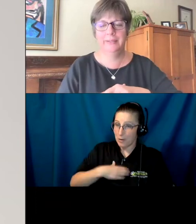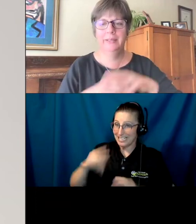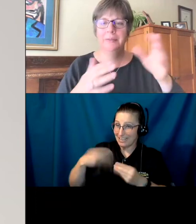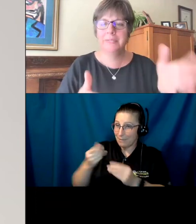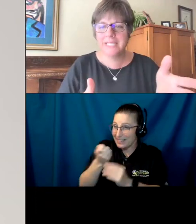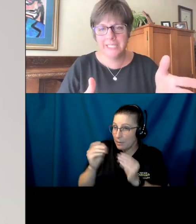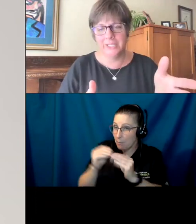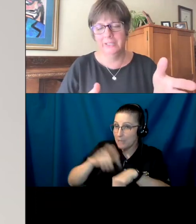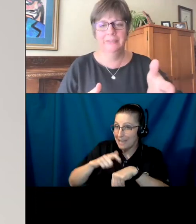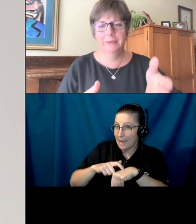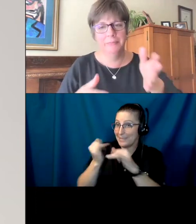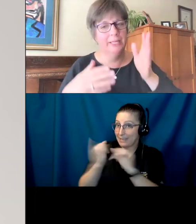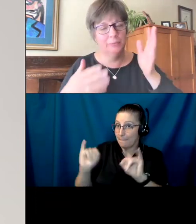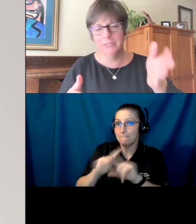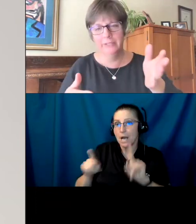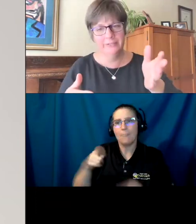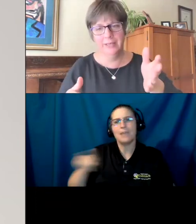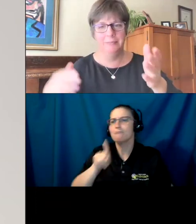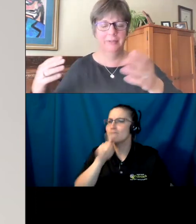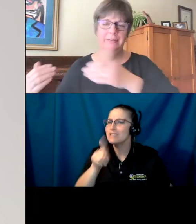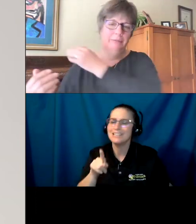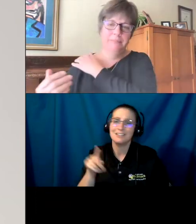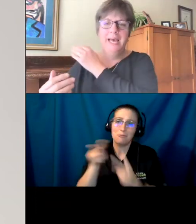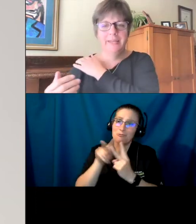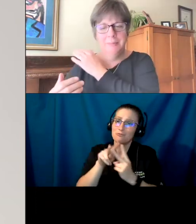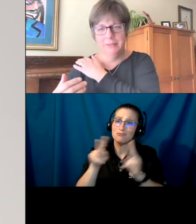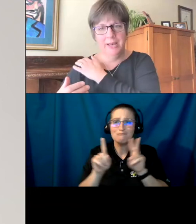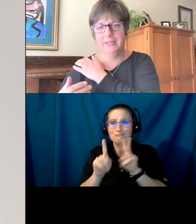But still, they were making a really good attempt, he was patting him on the back, giving